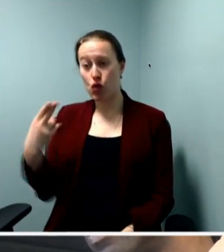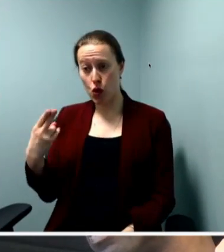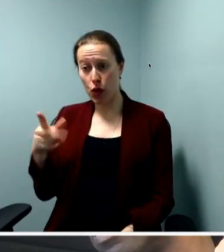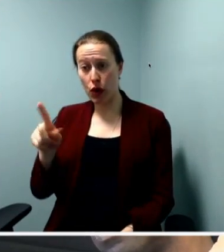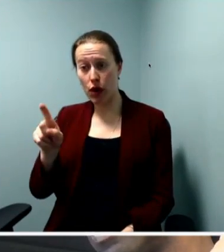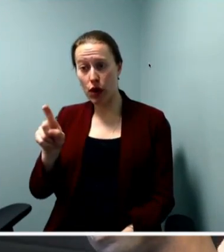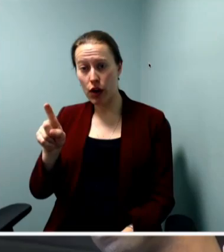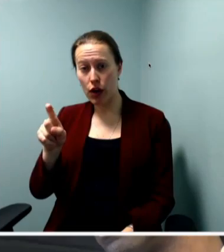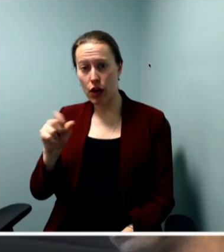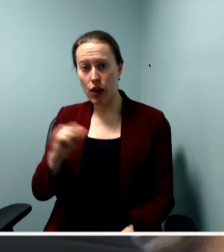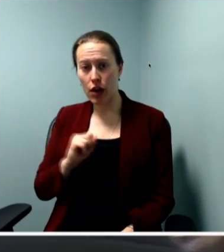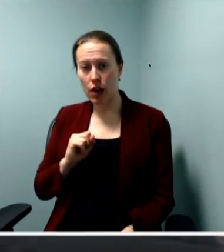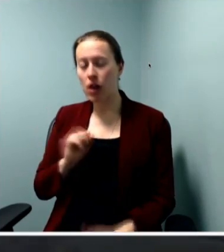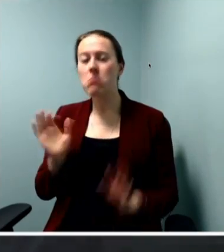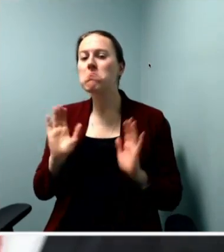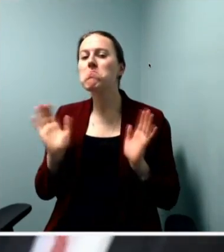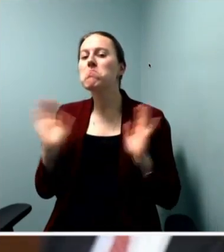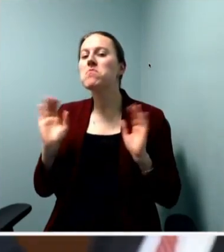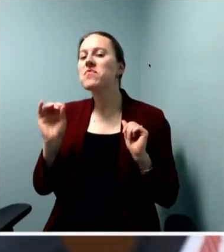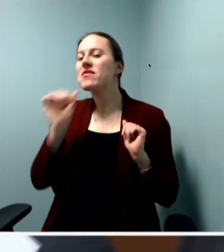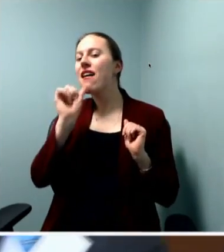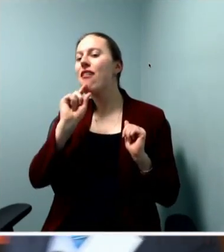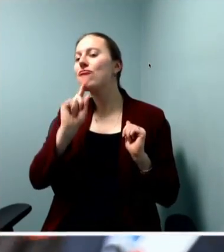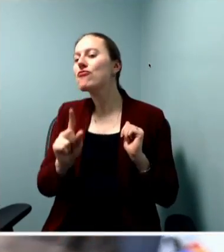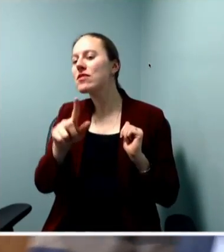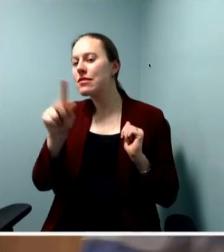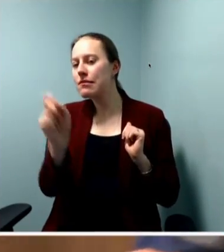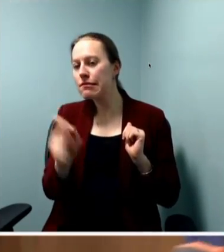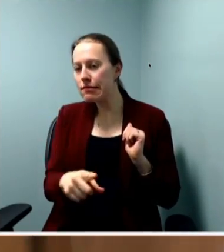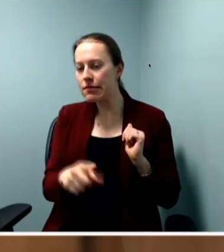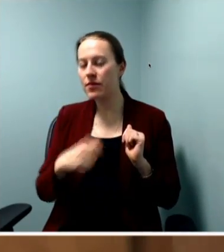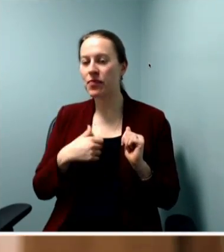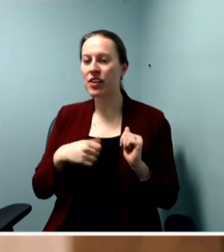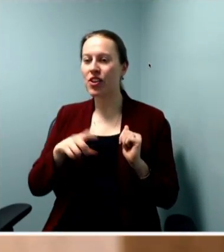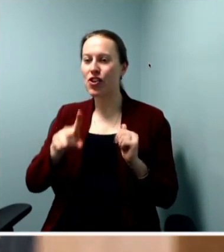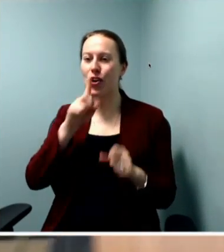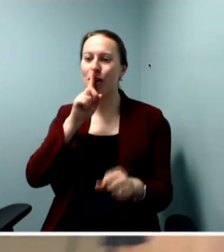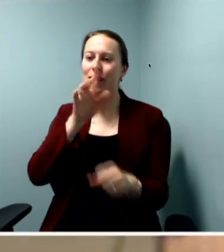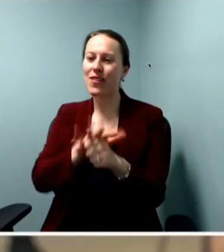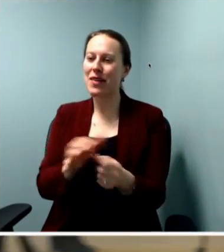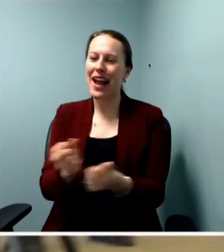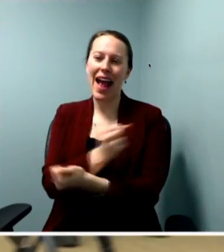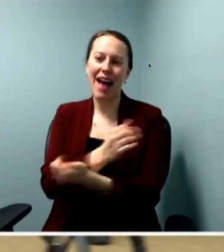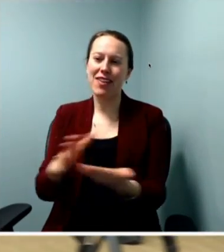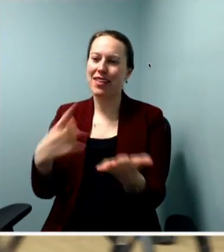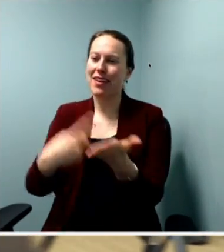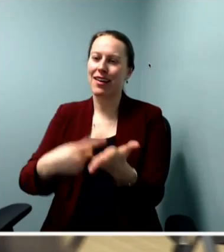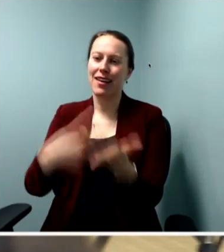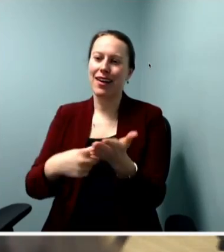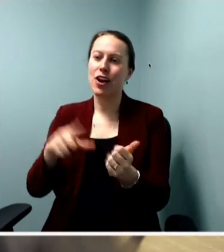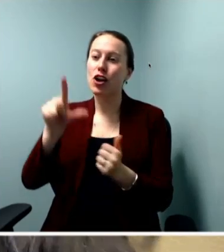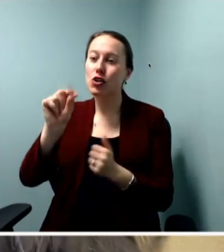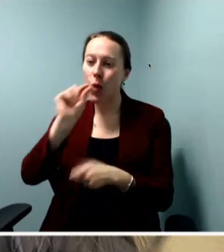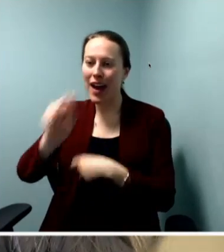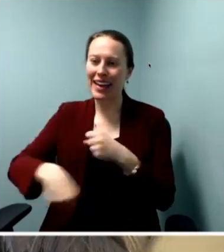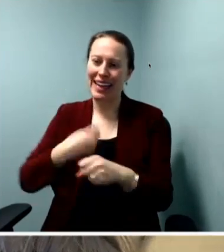I just want-- you're just validating everything that we talked about 20 years ago during the International Wheelchair Dance Festival.